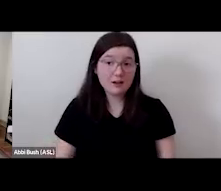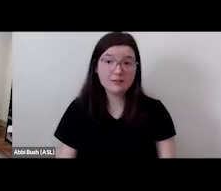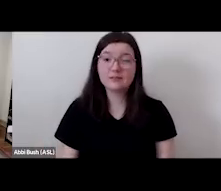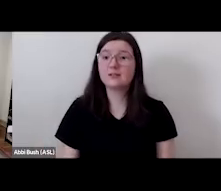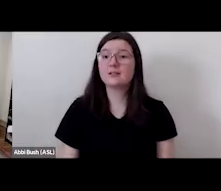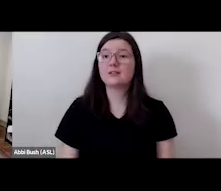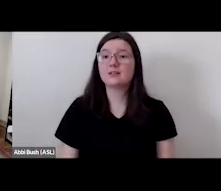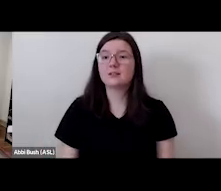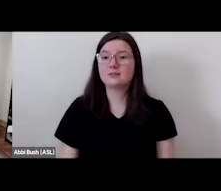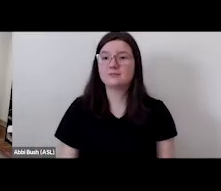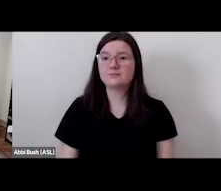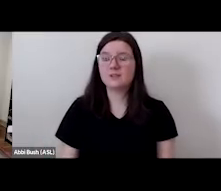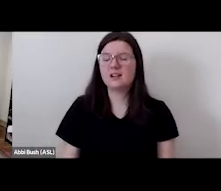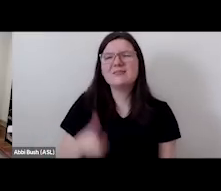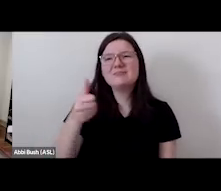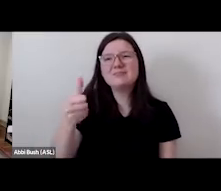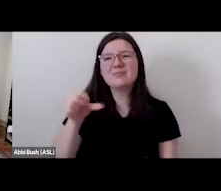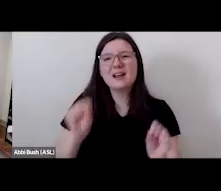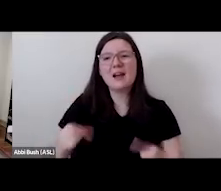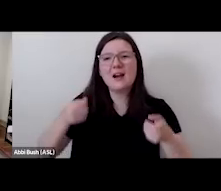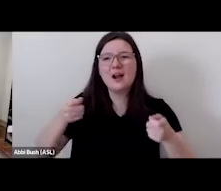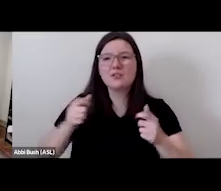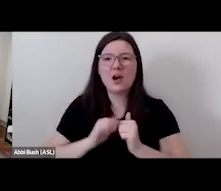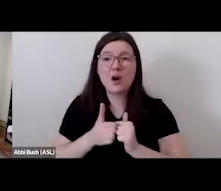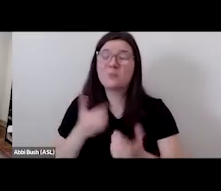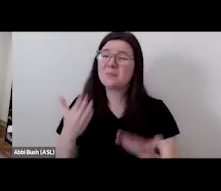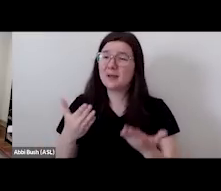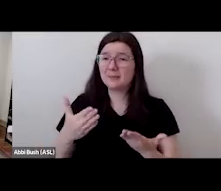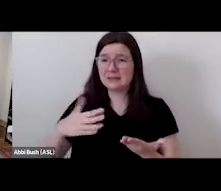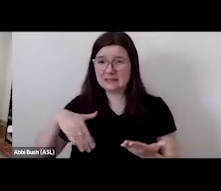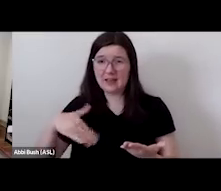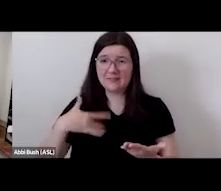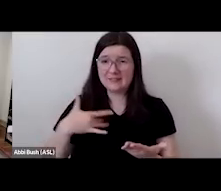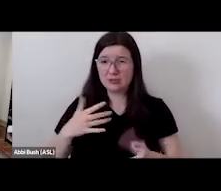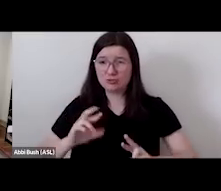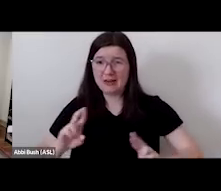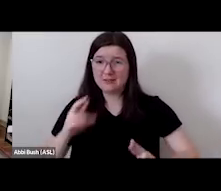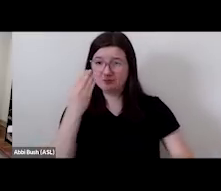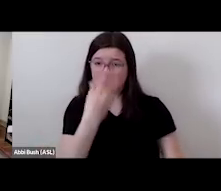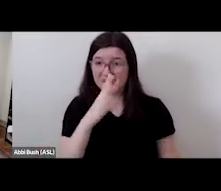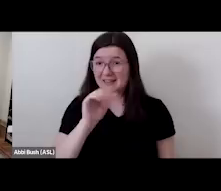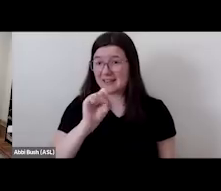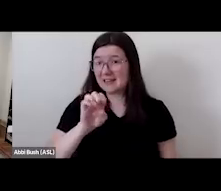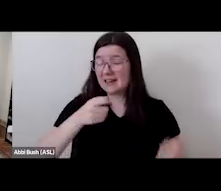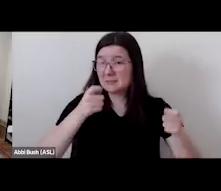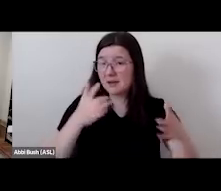and do some of these things on their own if they don't feel quite ready to voice it to case management or voice it to res staff?